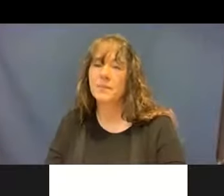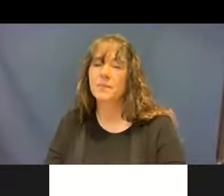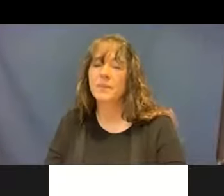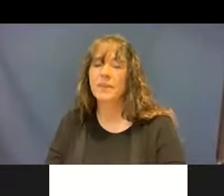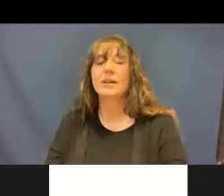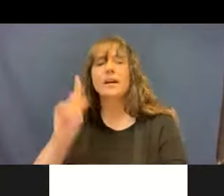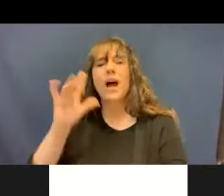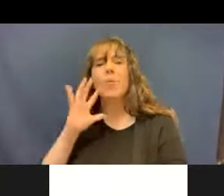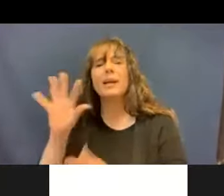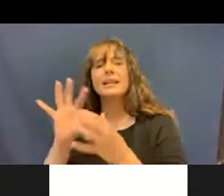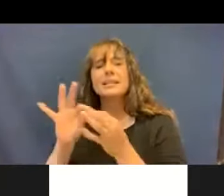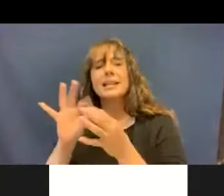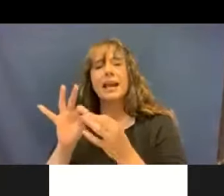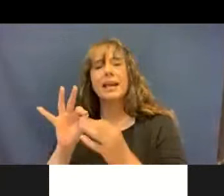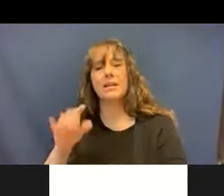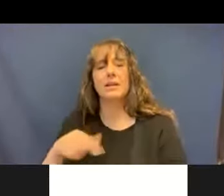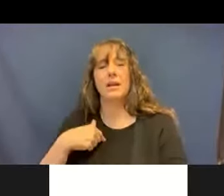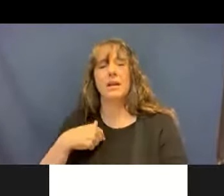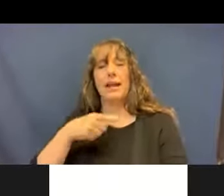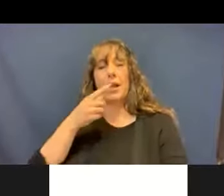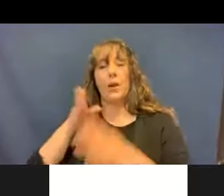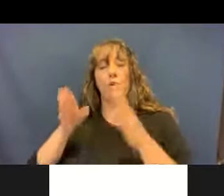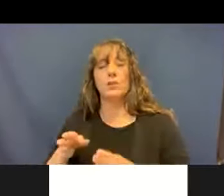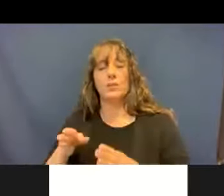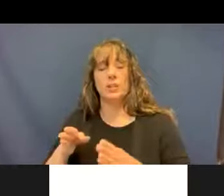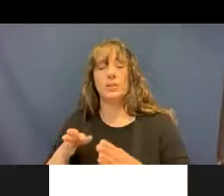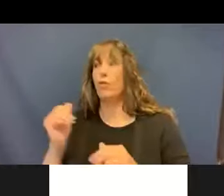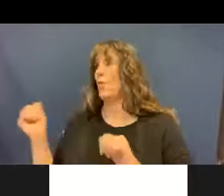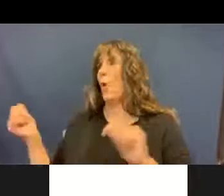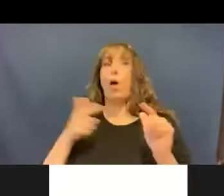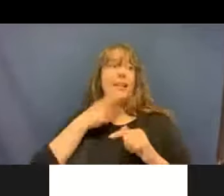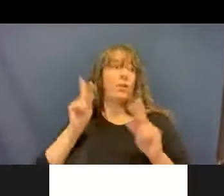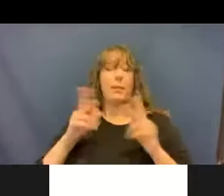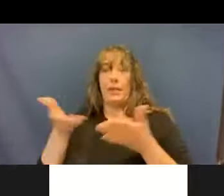as a hearing person, and for all the hearing people here, all the students, I highly encourage